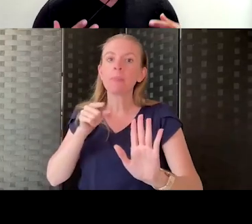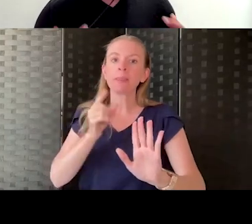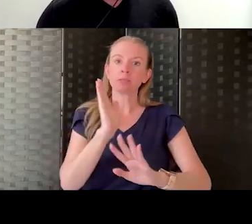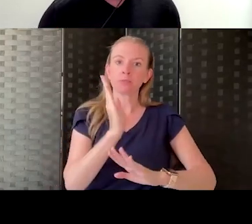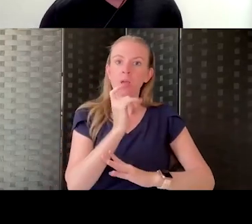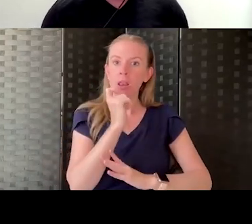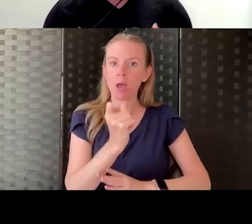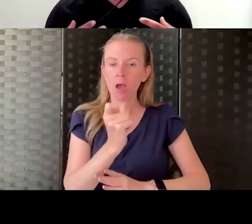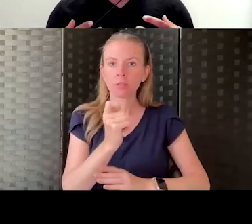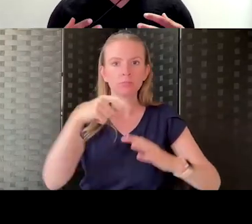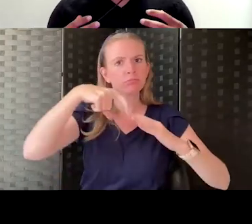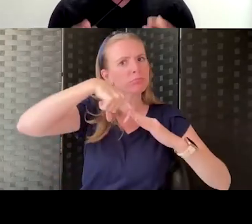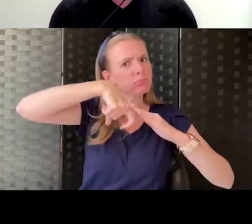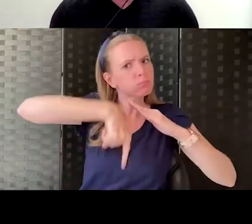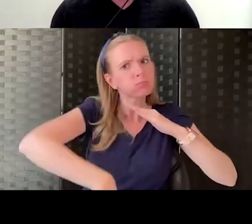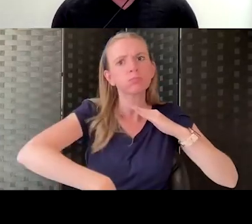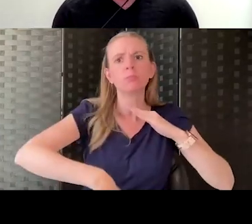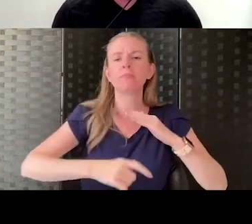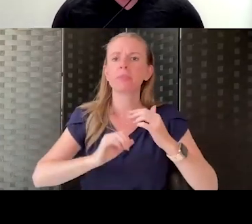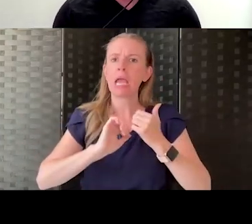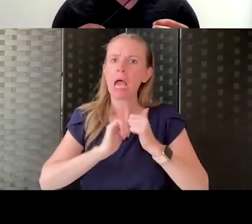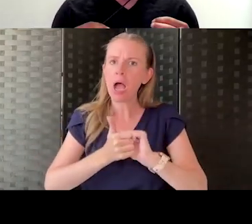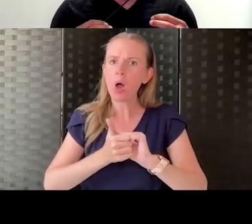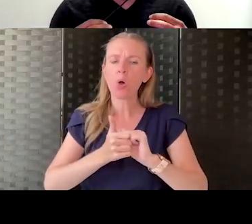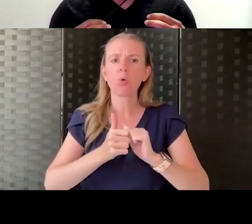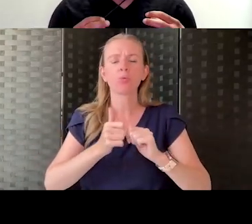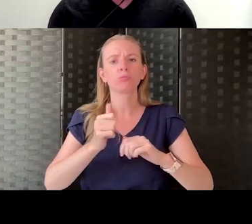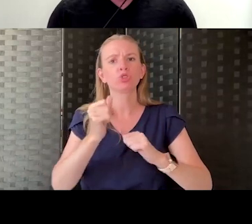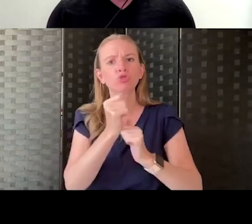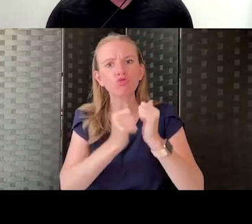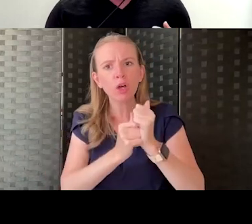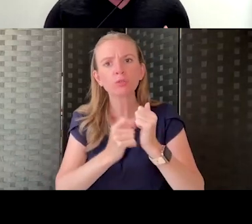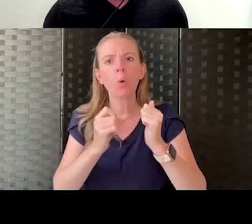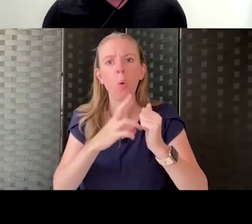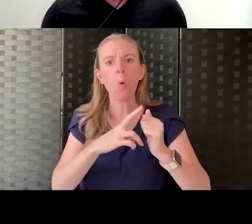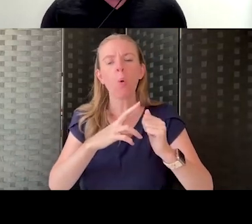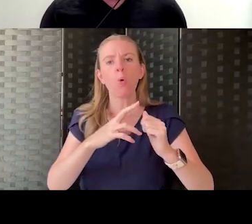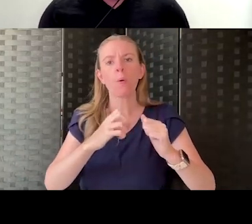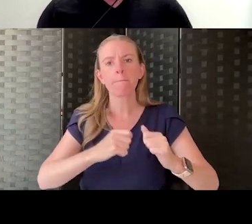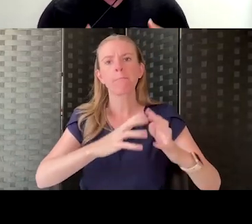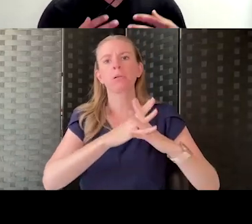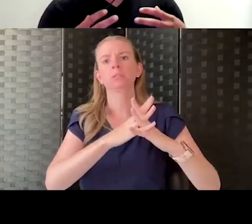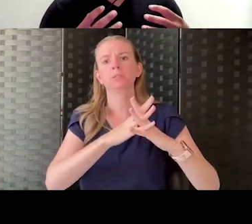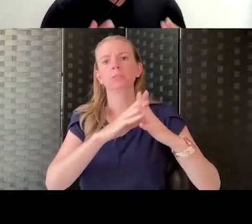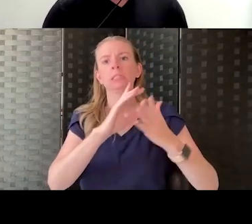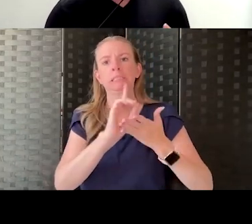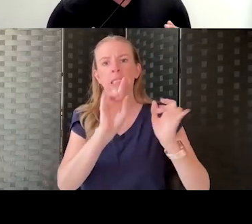an in-depth talk about how to actually structure or build a design system but more of these be